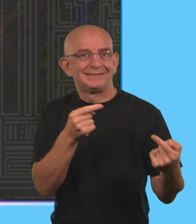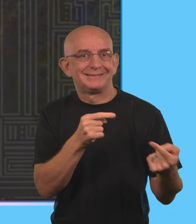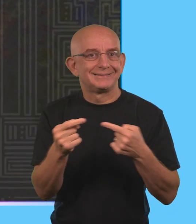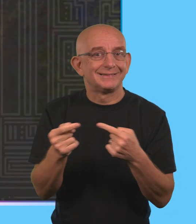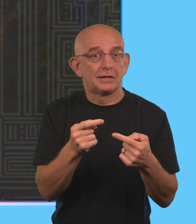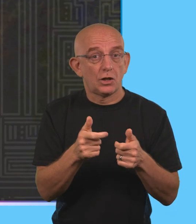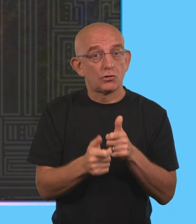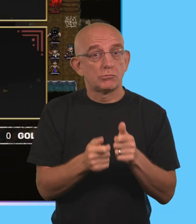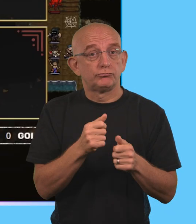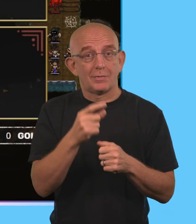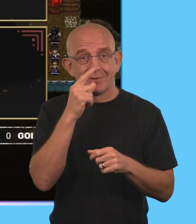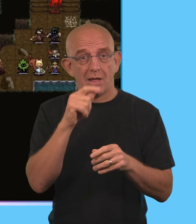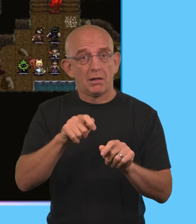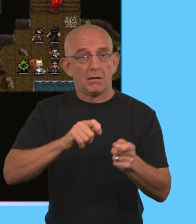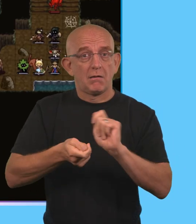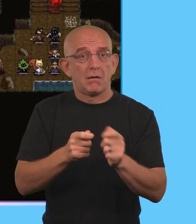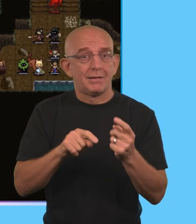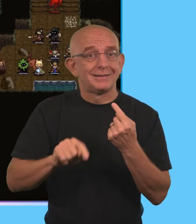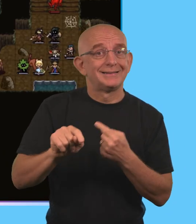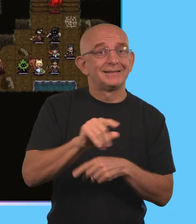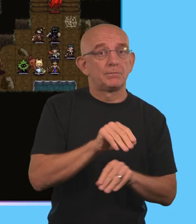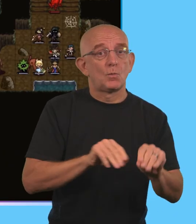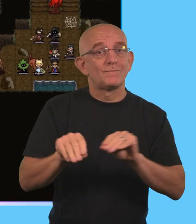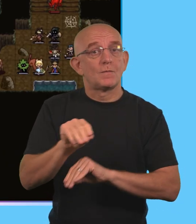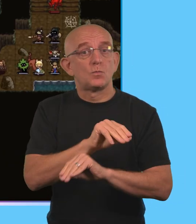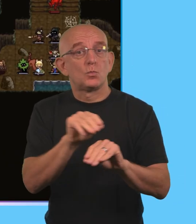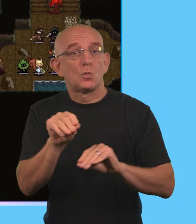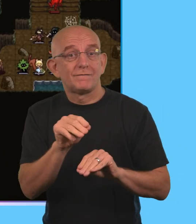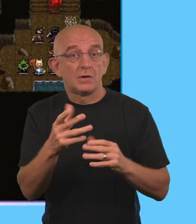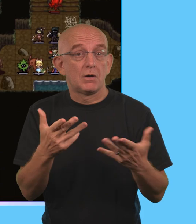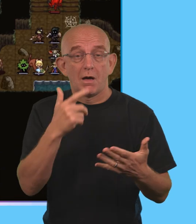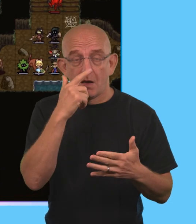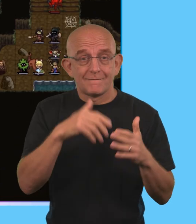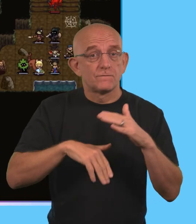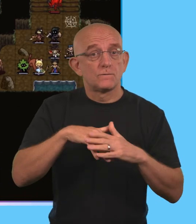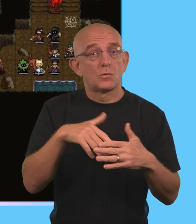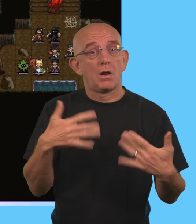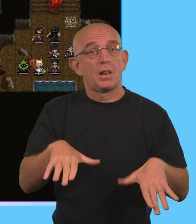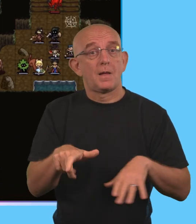and controls can be remapped to make the game fully playable with only a mouse,